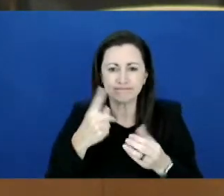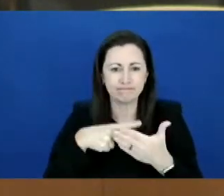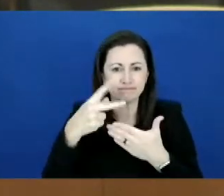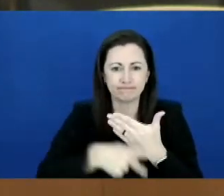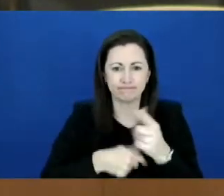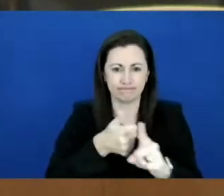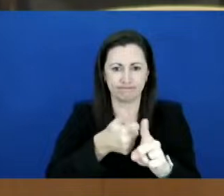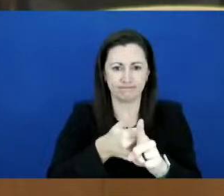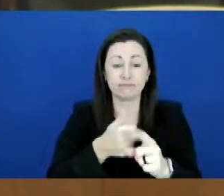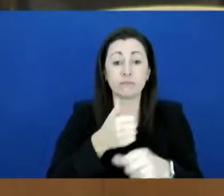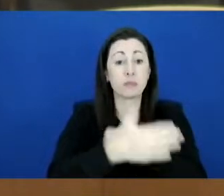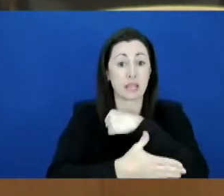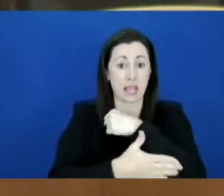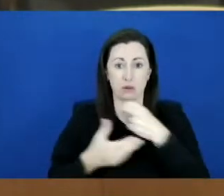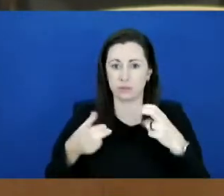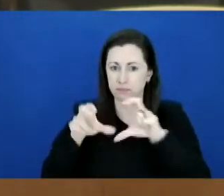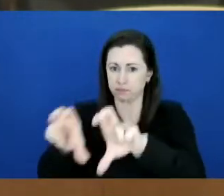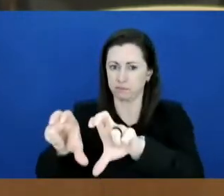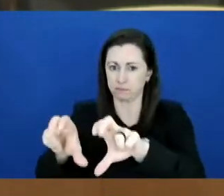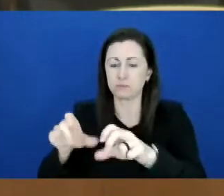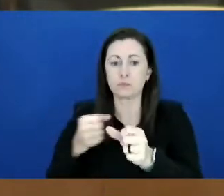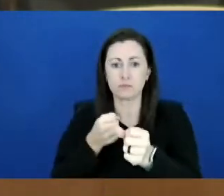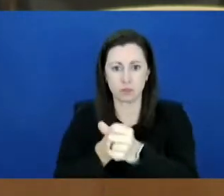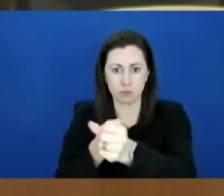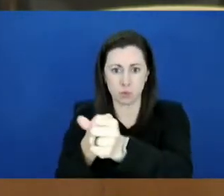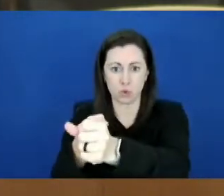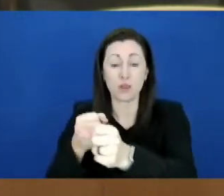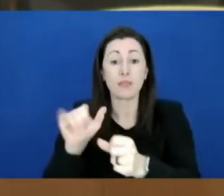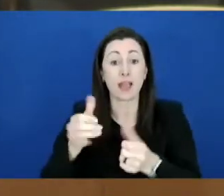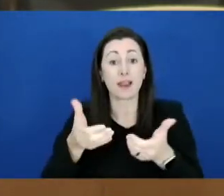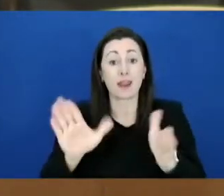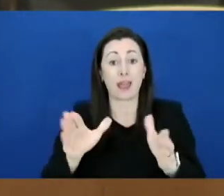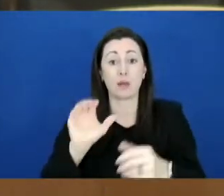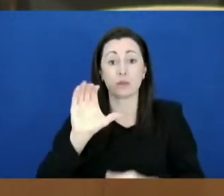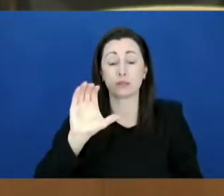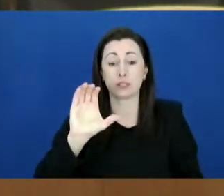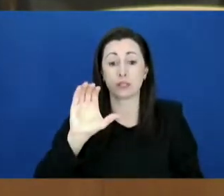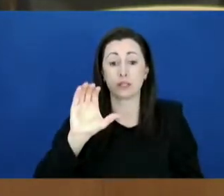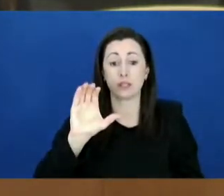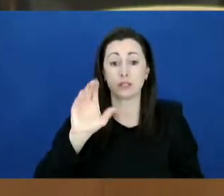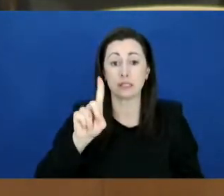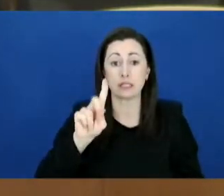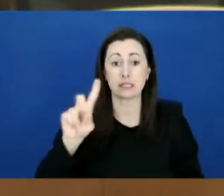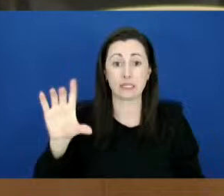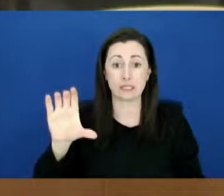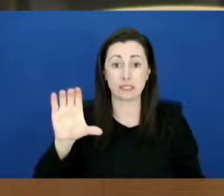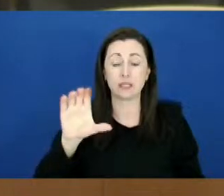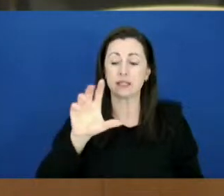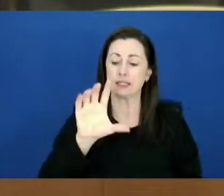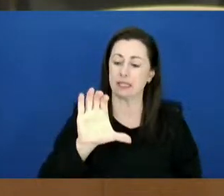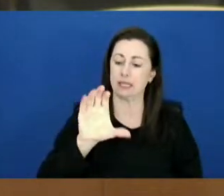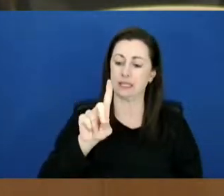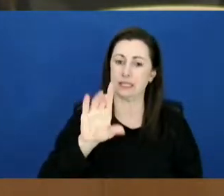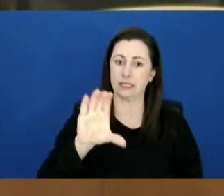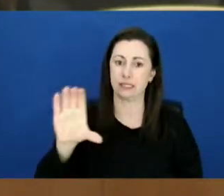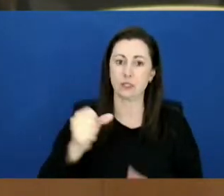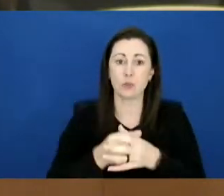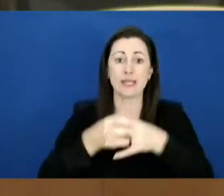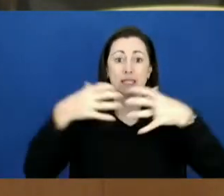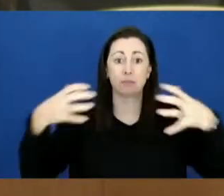WIDELY KNOWN OR UNDERSTOOD.